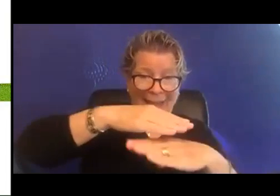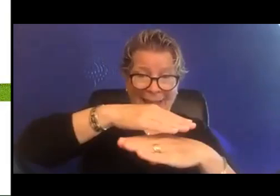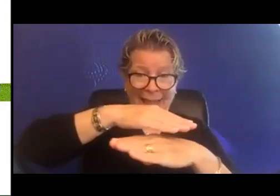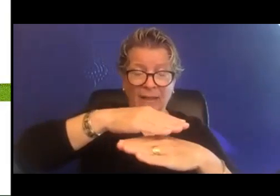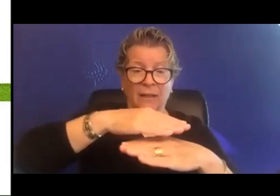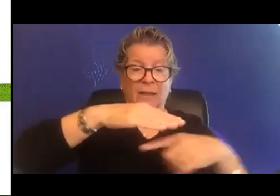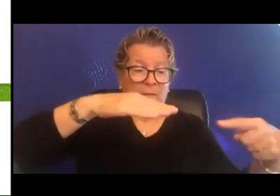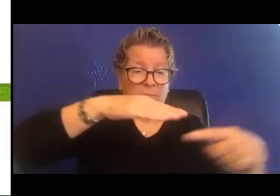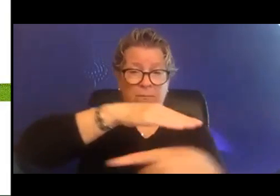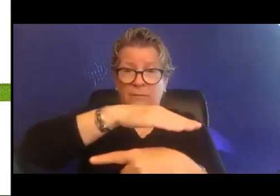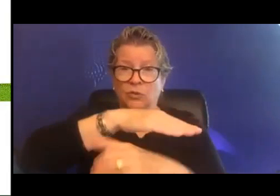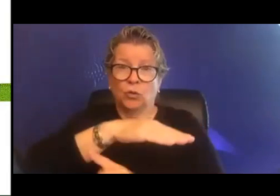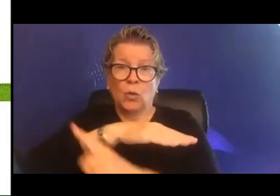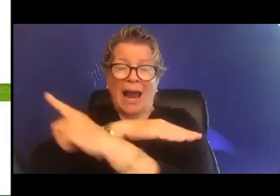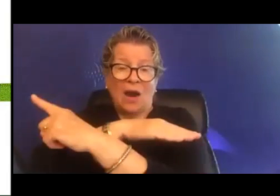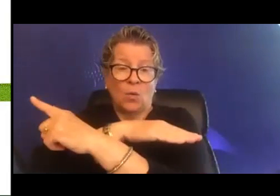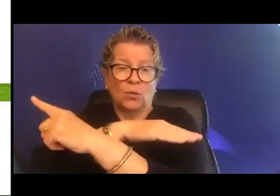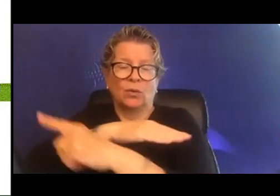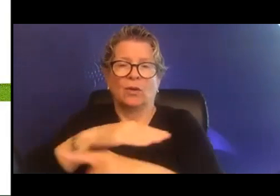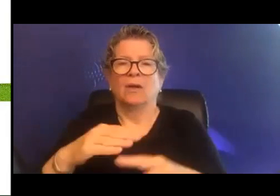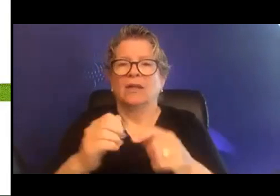There's a little bit more beyond that where there's local